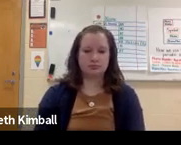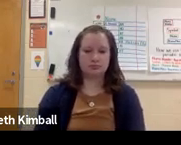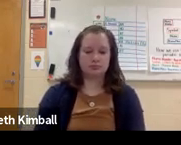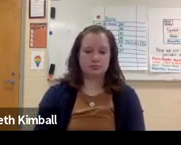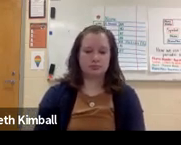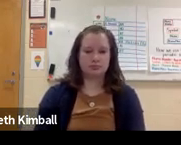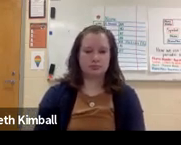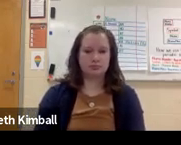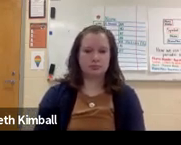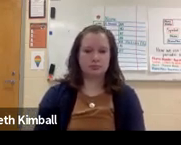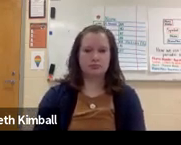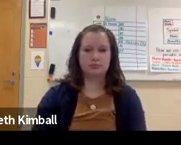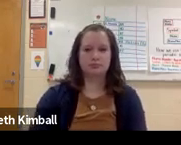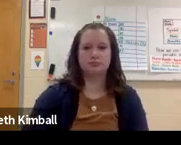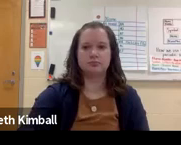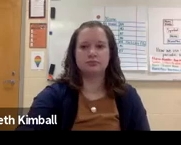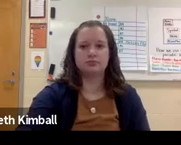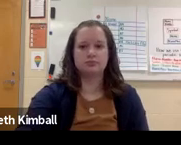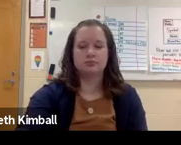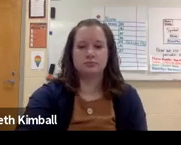there's an organization here called the Code.org Advocacy